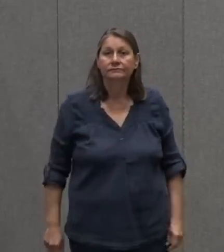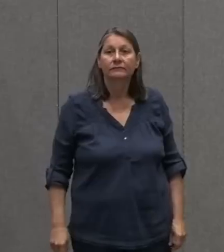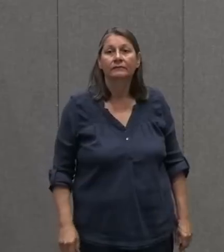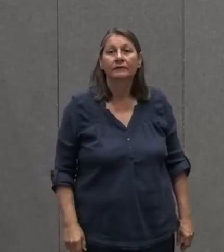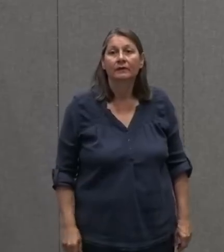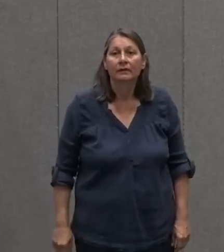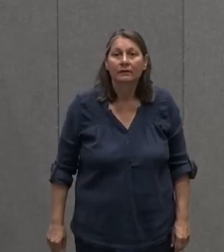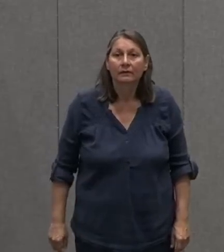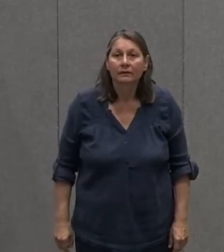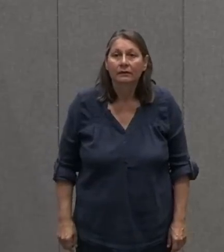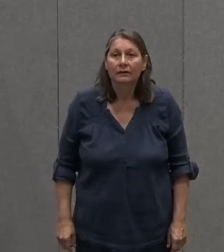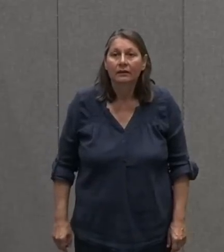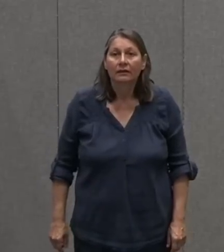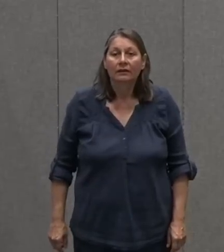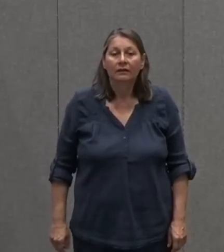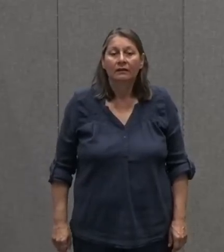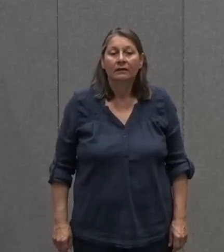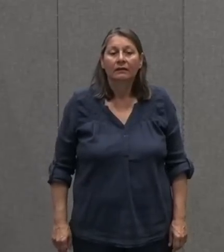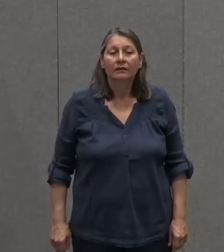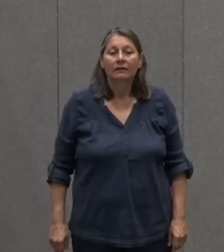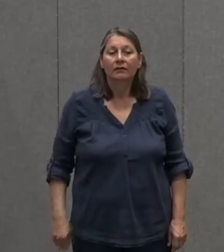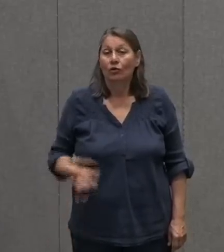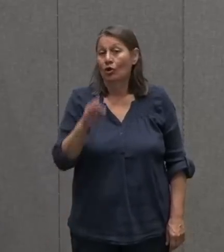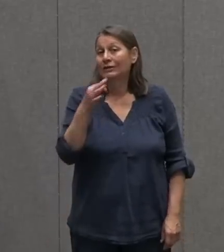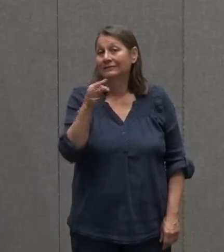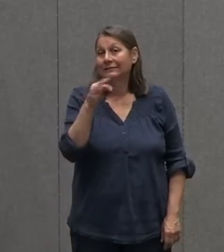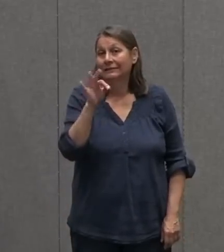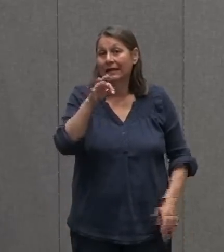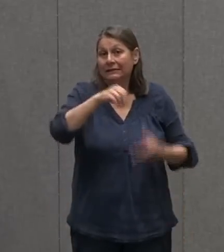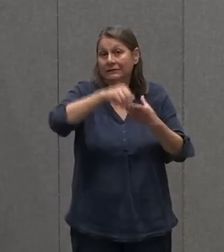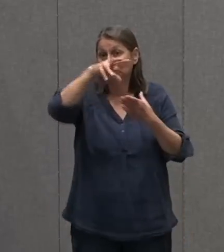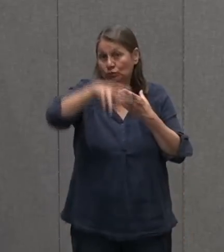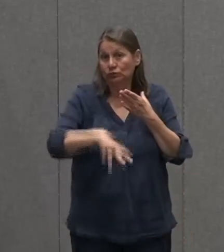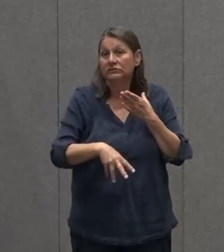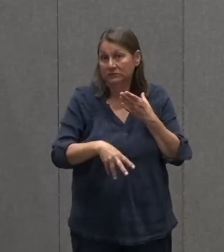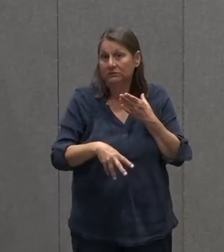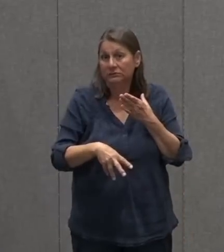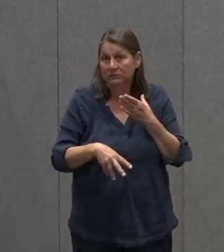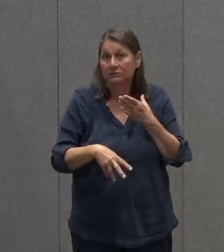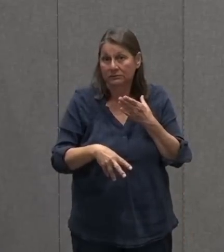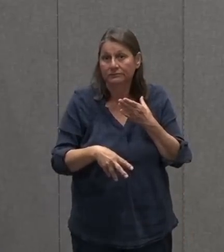You have 19 classmates, right, so that's our next number.